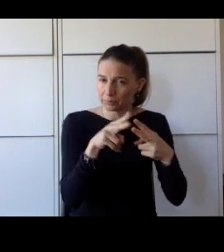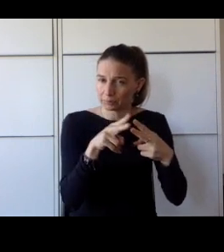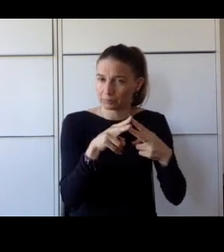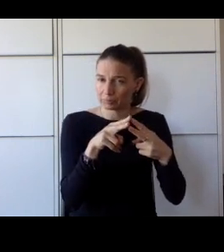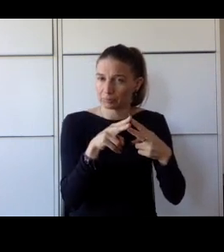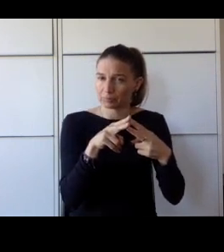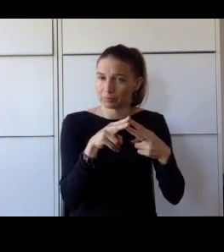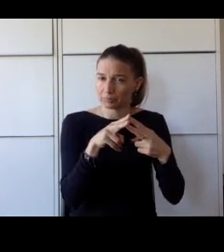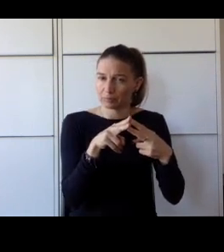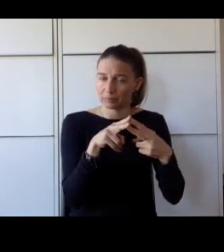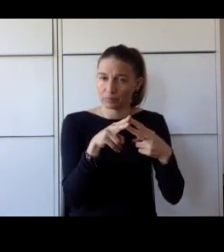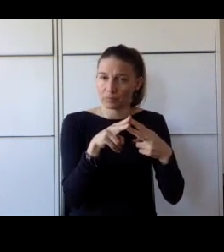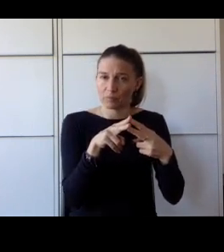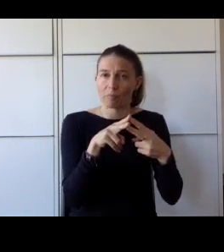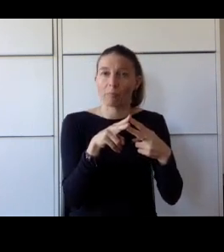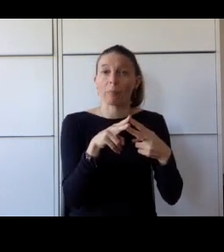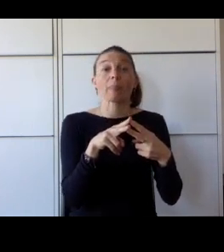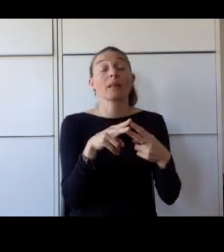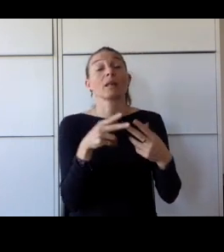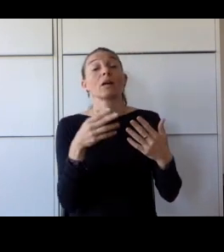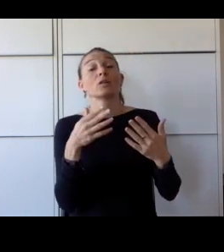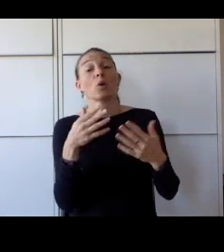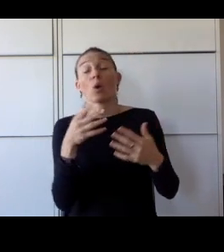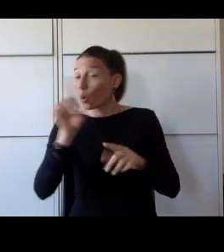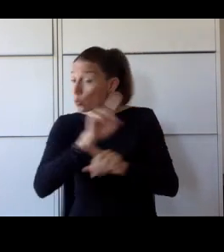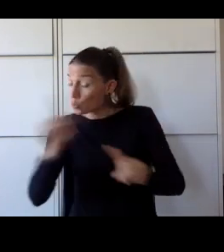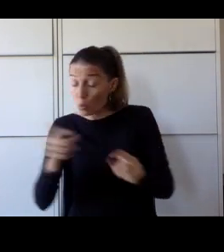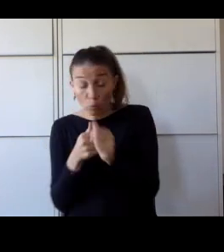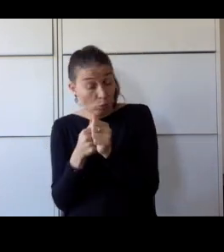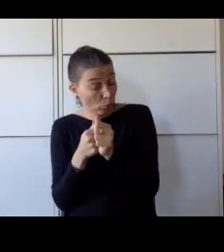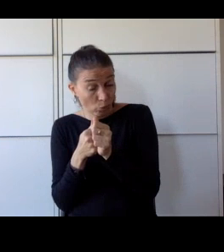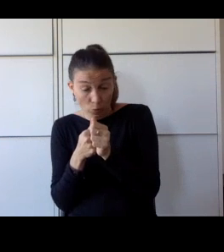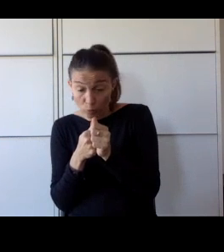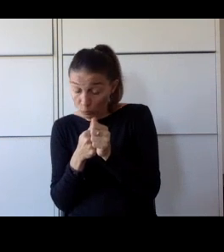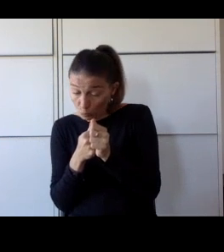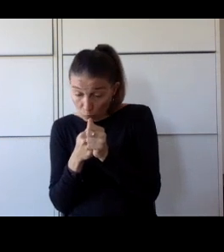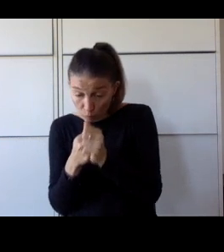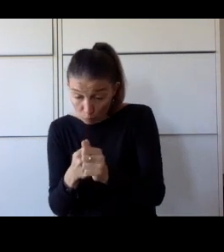So if they don't comply with those, I guess the DPO will need to seek